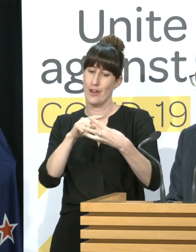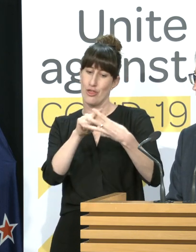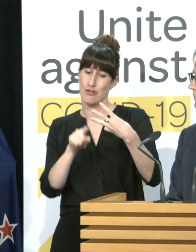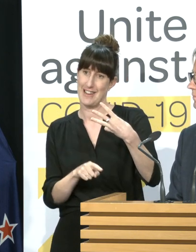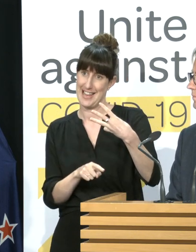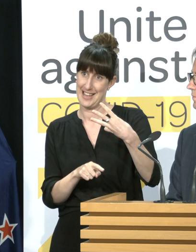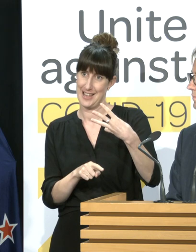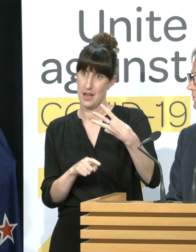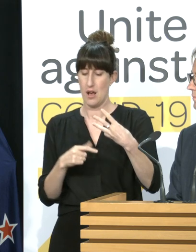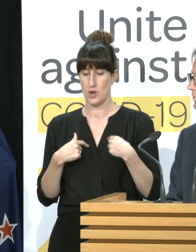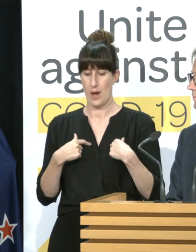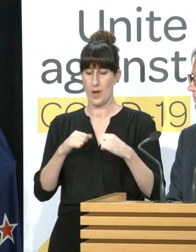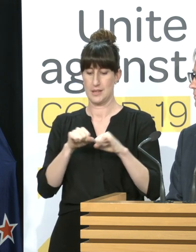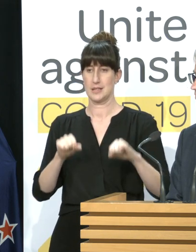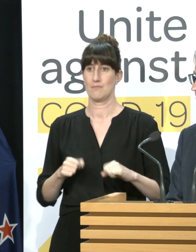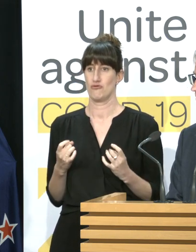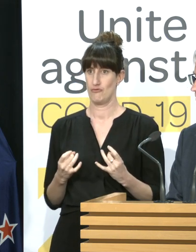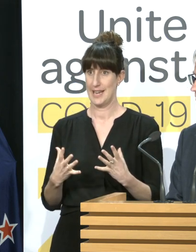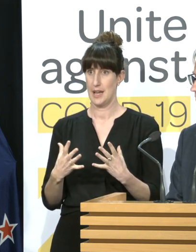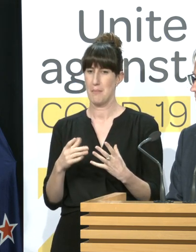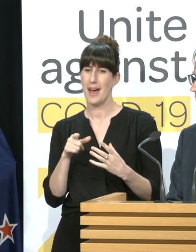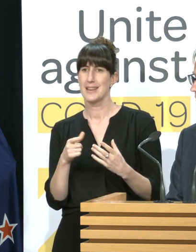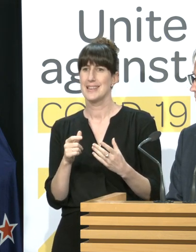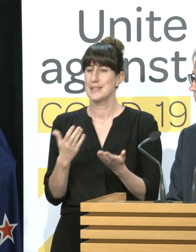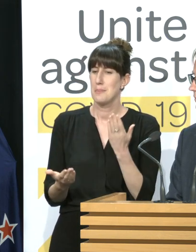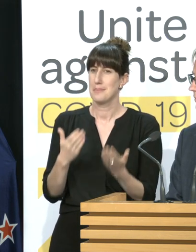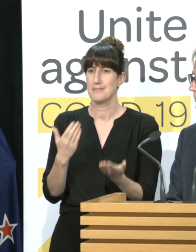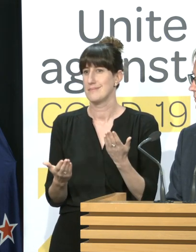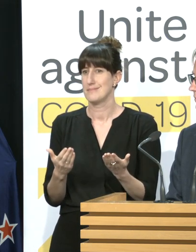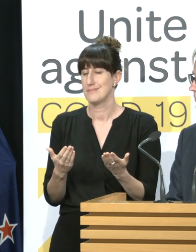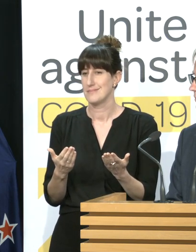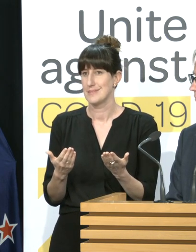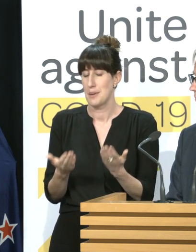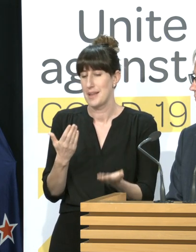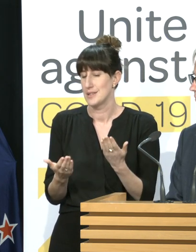But of course, those will be customized depending on what situation may arise.